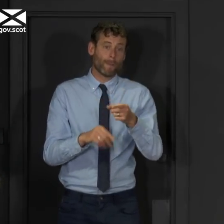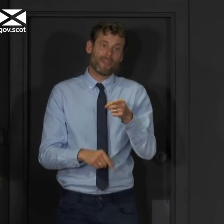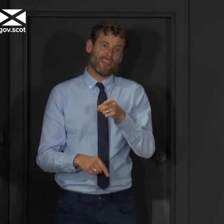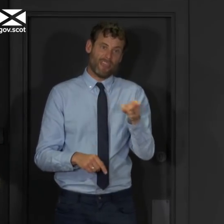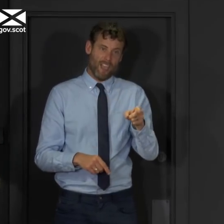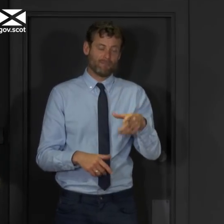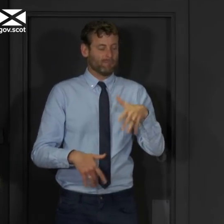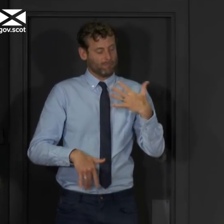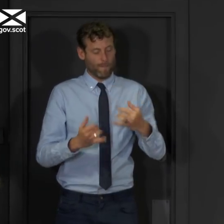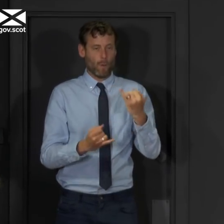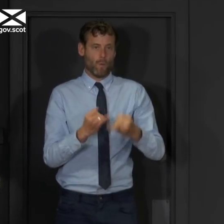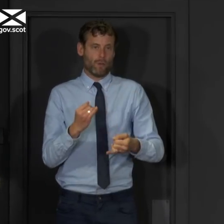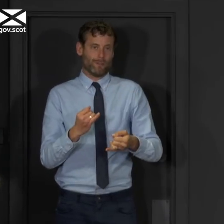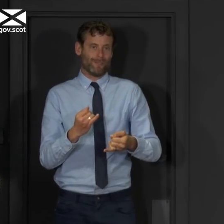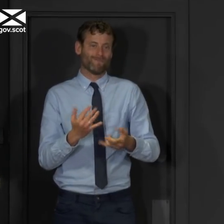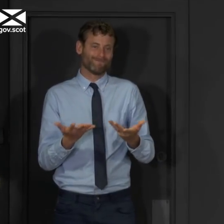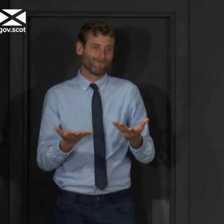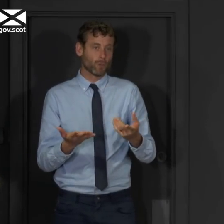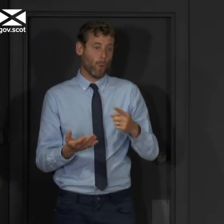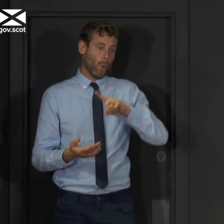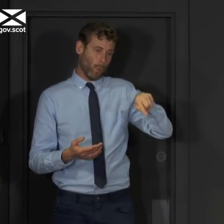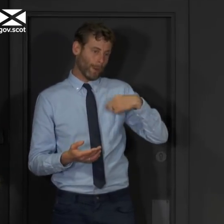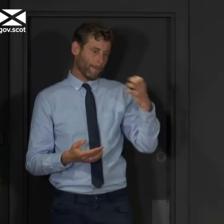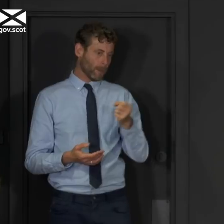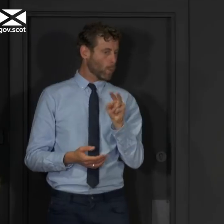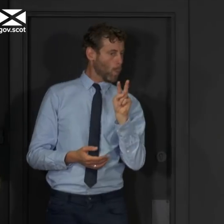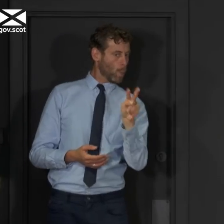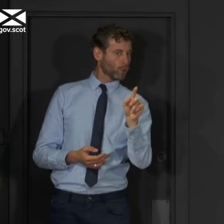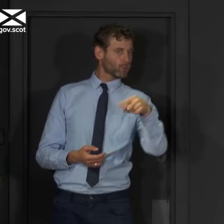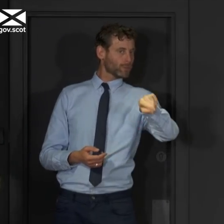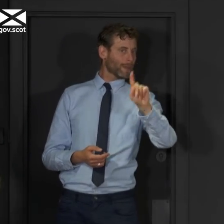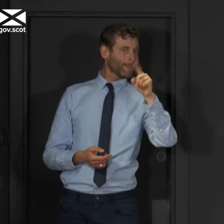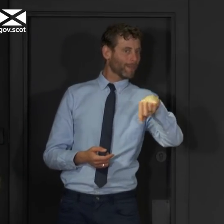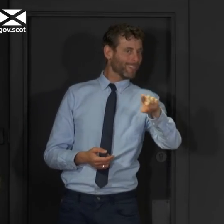and that is very much on our sites as we try to map a way through the economic aspects